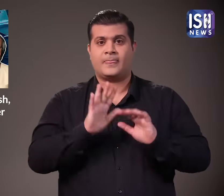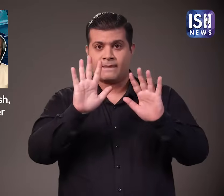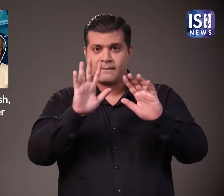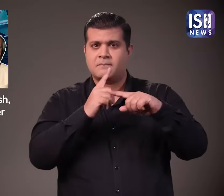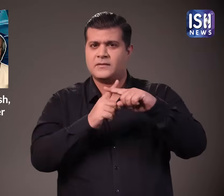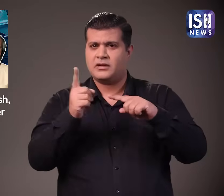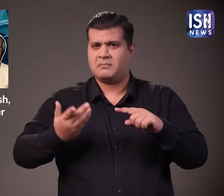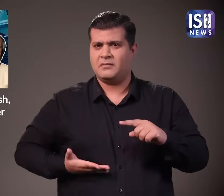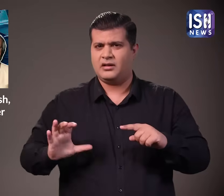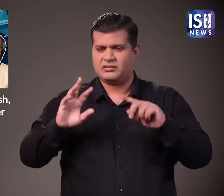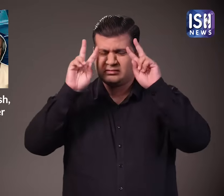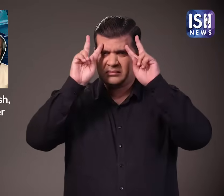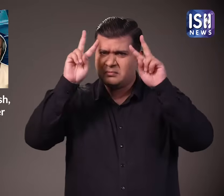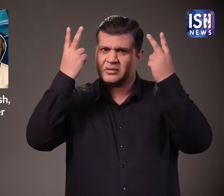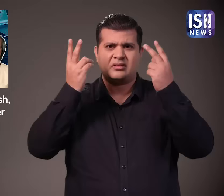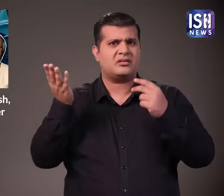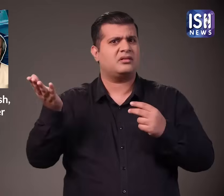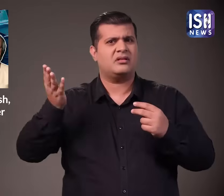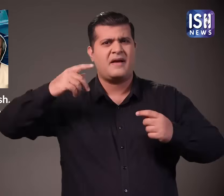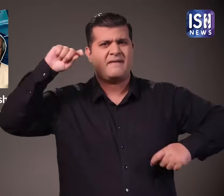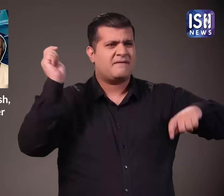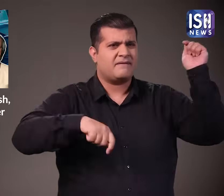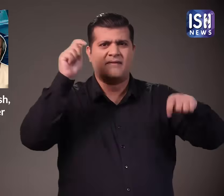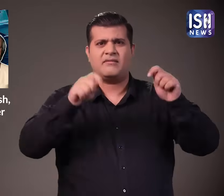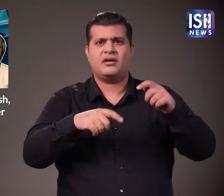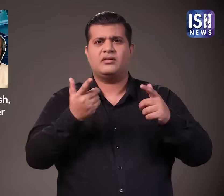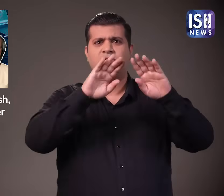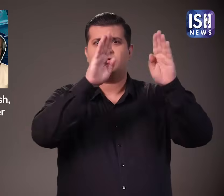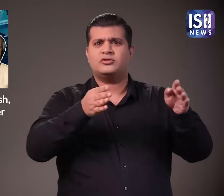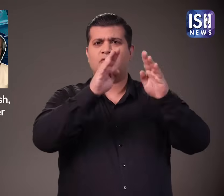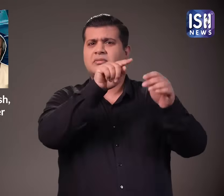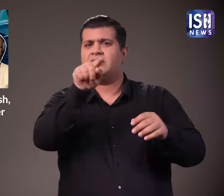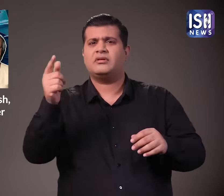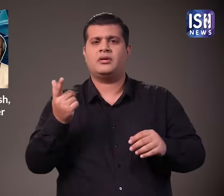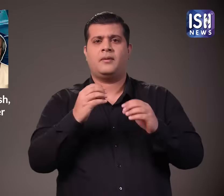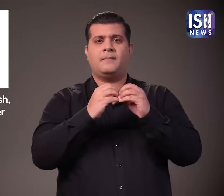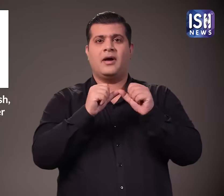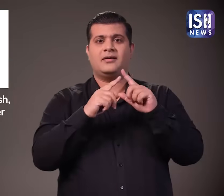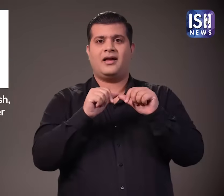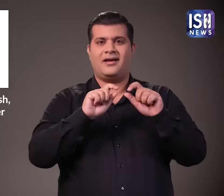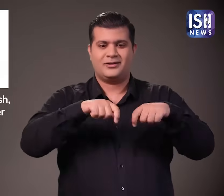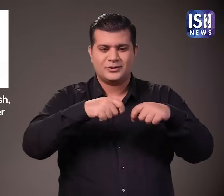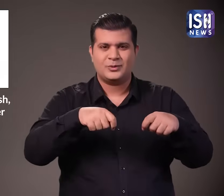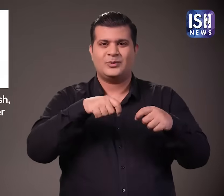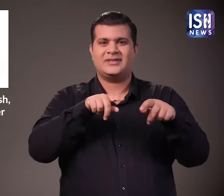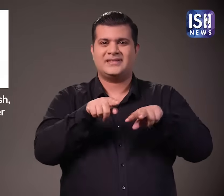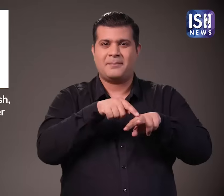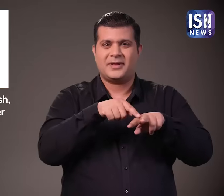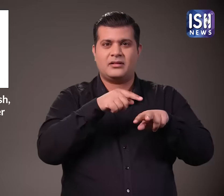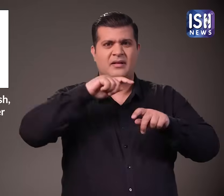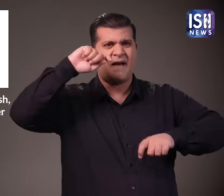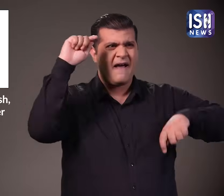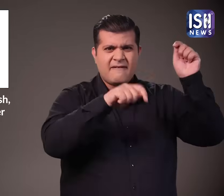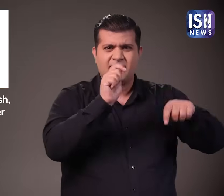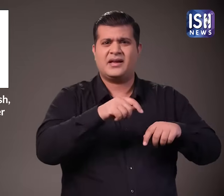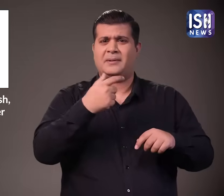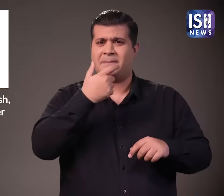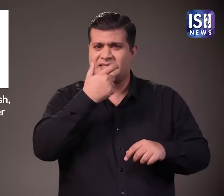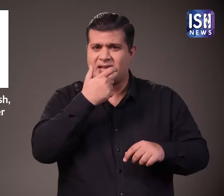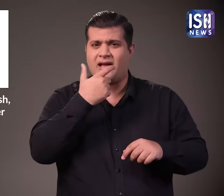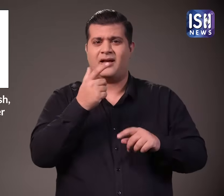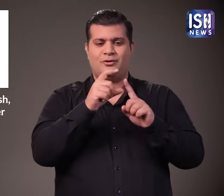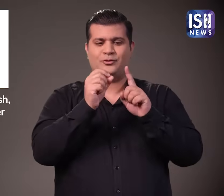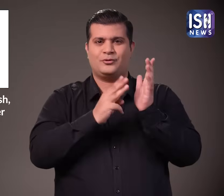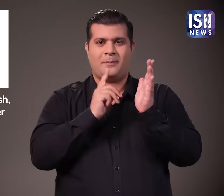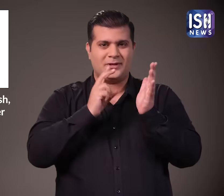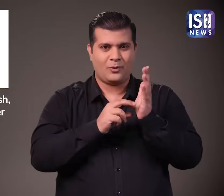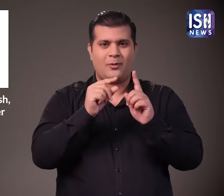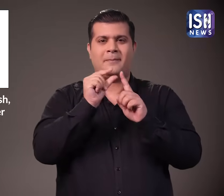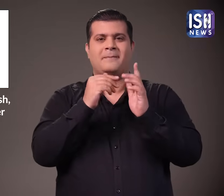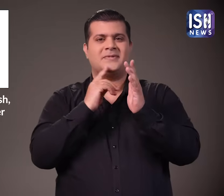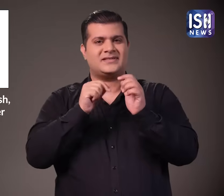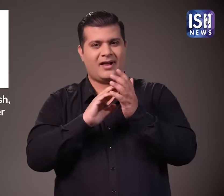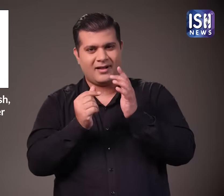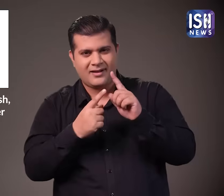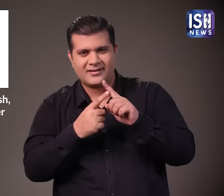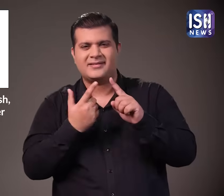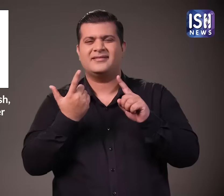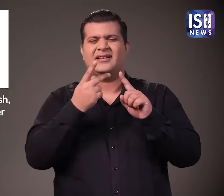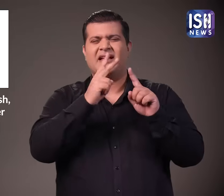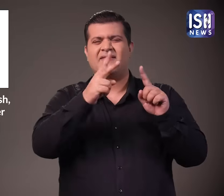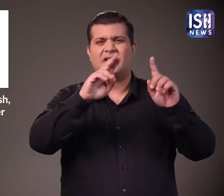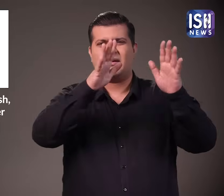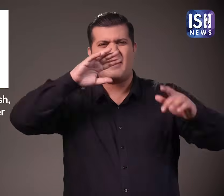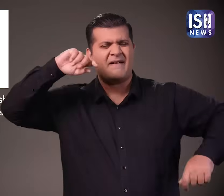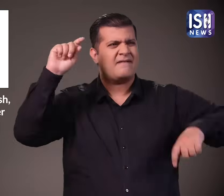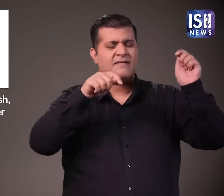Apart from this, Bangladeshi people has targeted and damaged outlets of brands such as Bata, Domino's, and Pizza Hut.